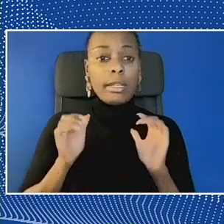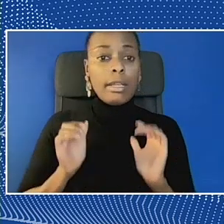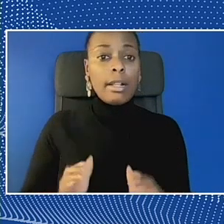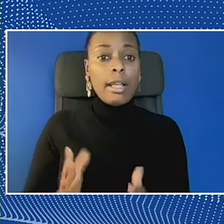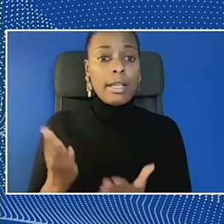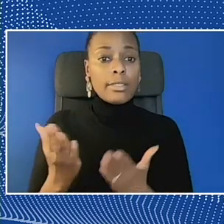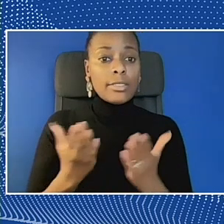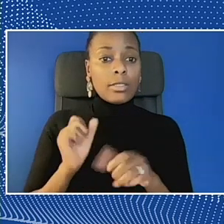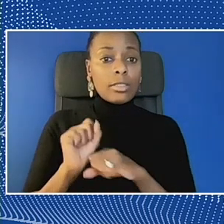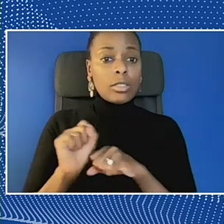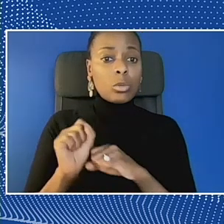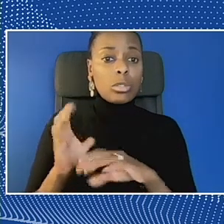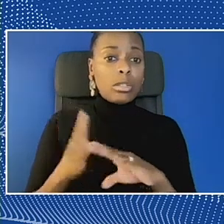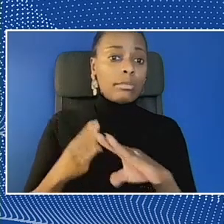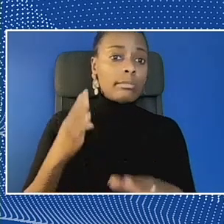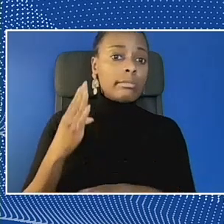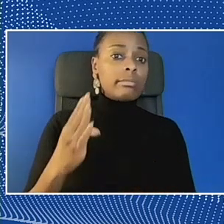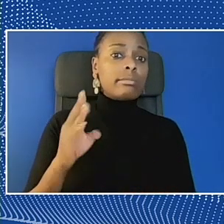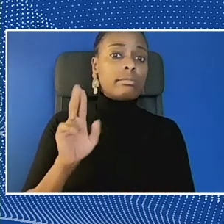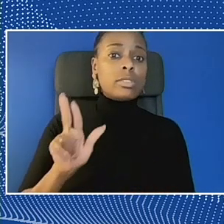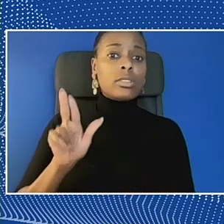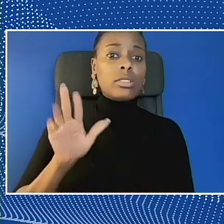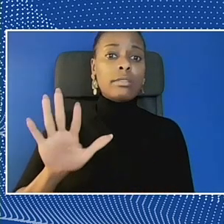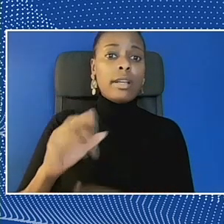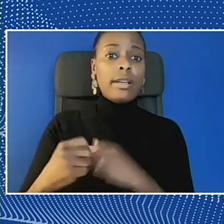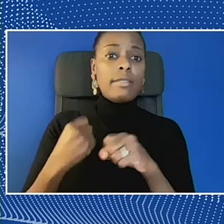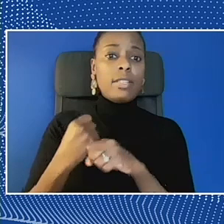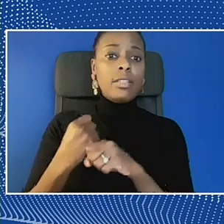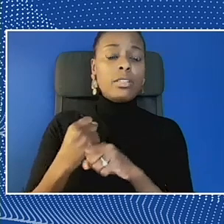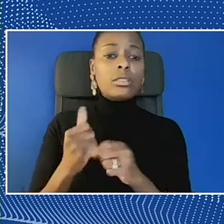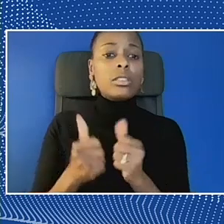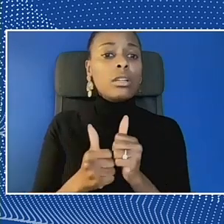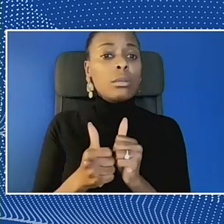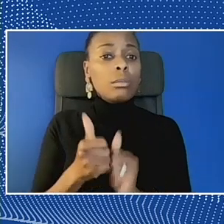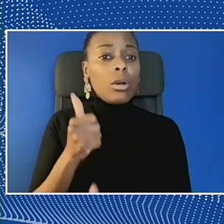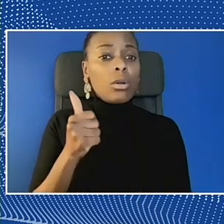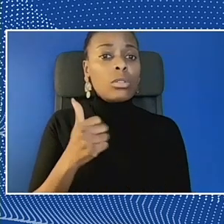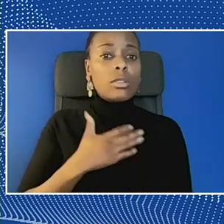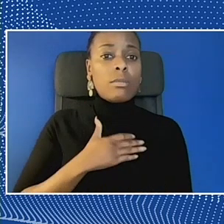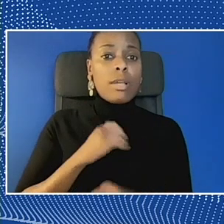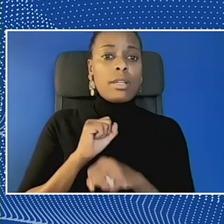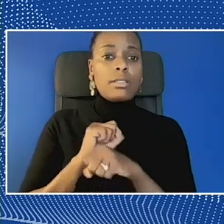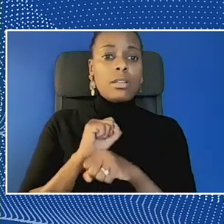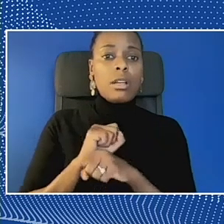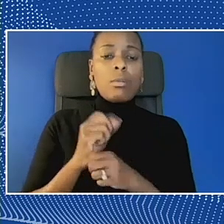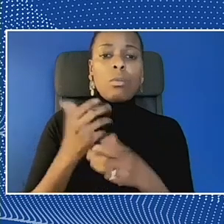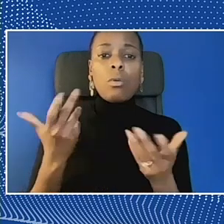more than 35 years, and the bulk of my job has been helping people applying for